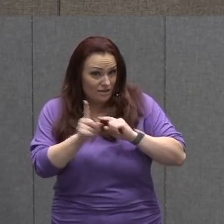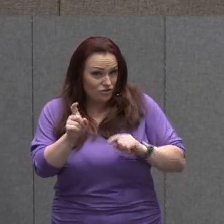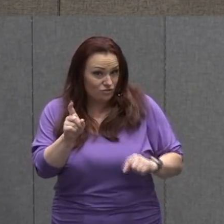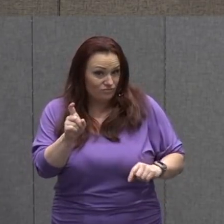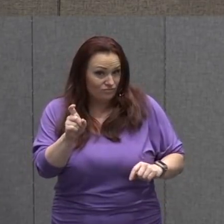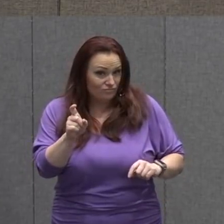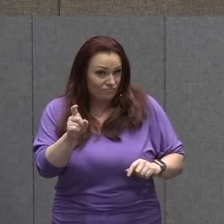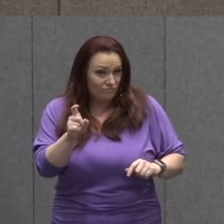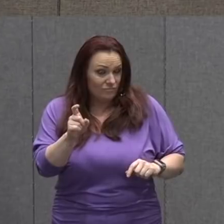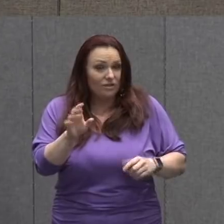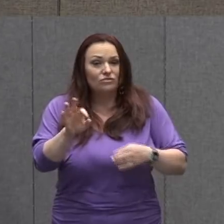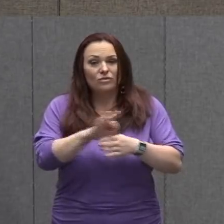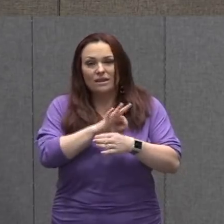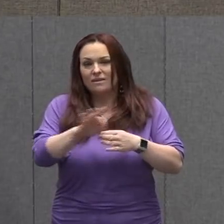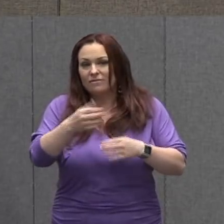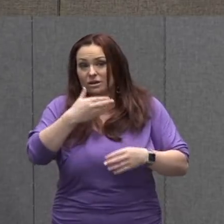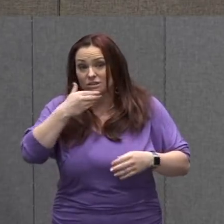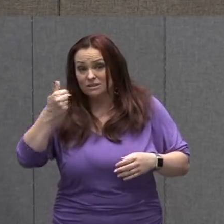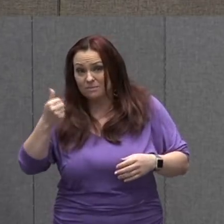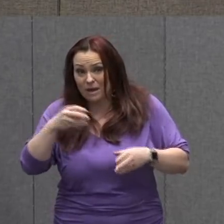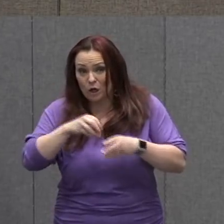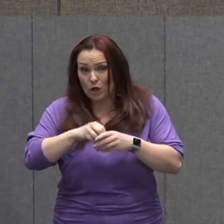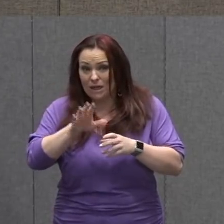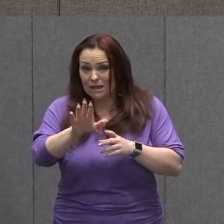so that it functions better in its environment?